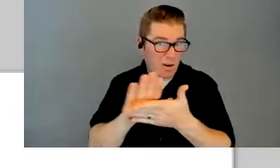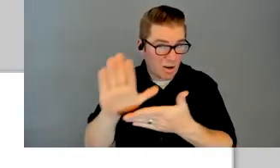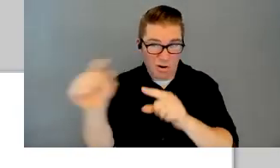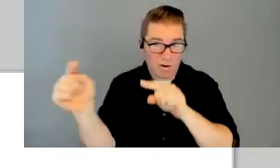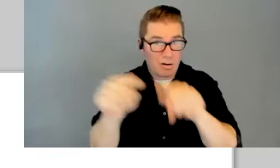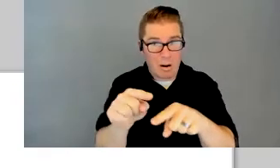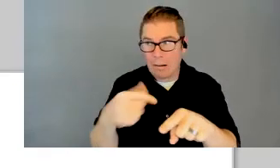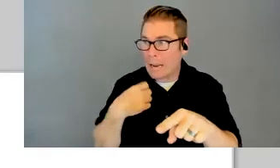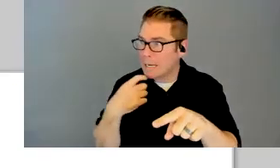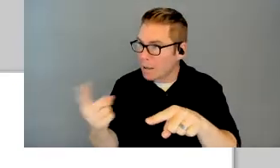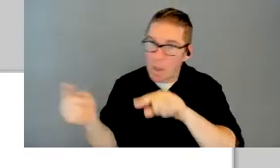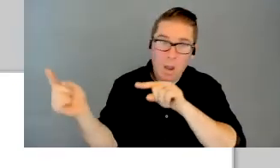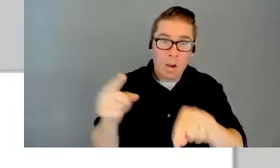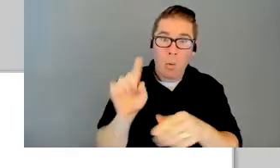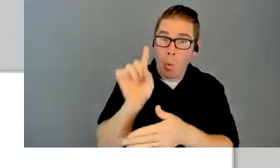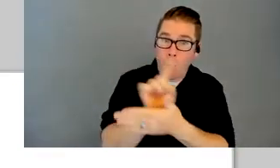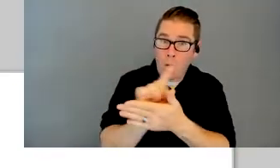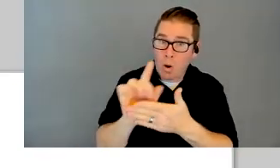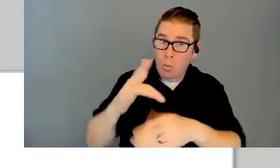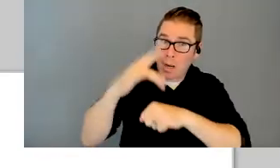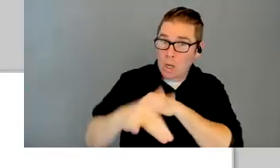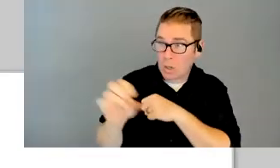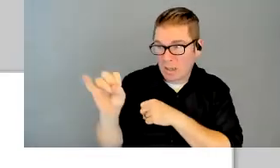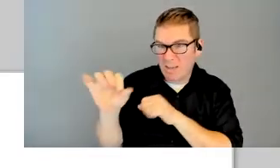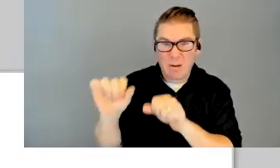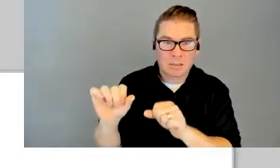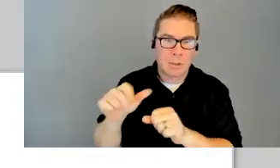But I used to tell them to come early, the first weeks of campus,